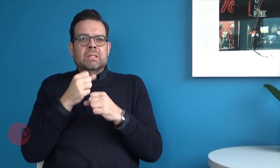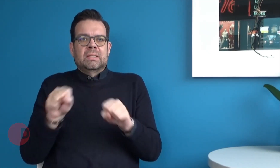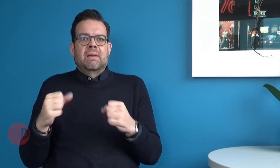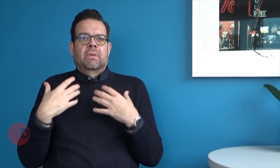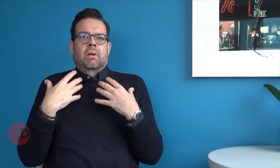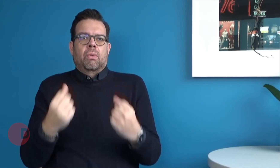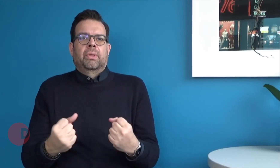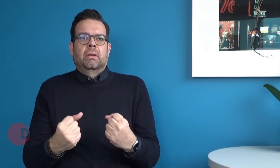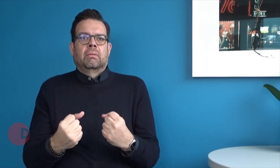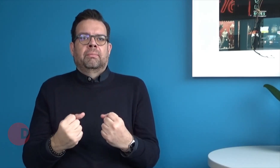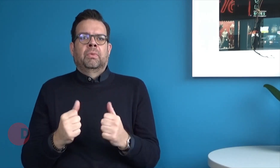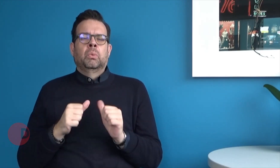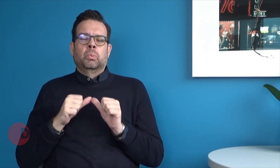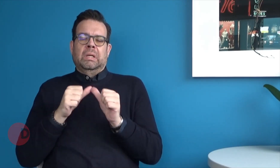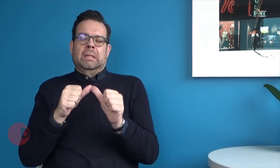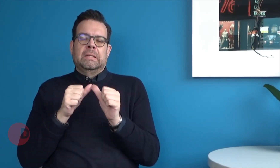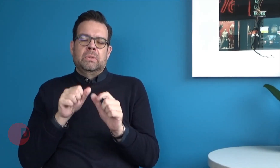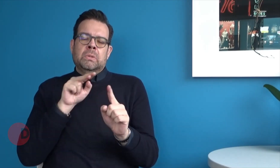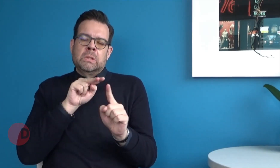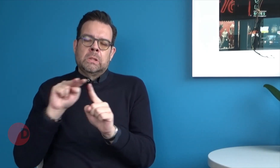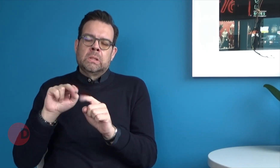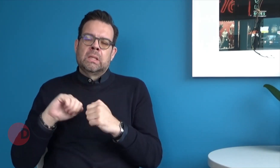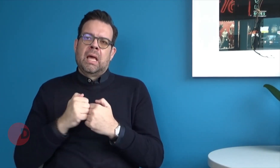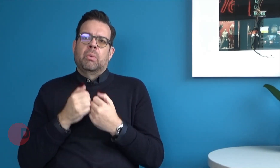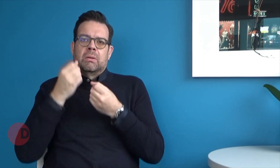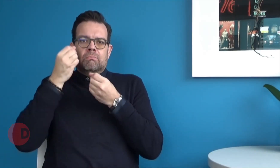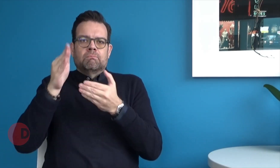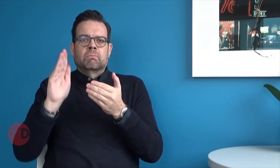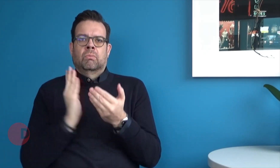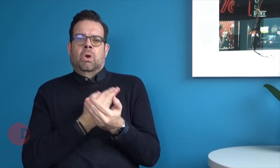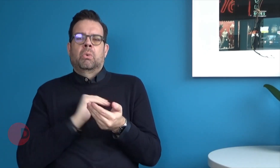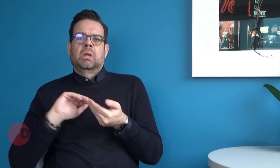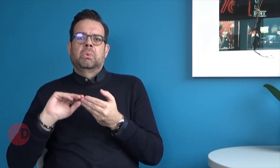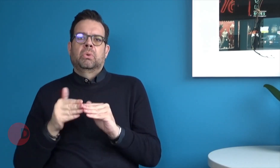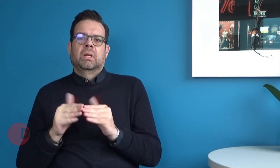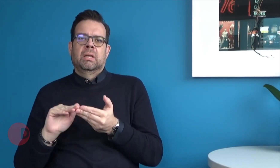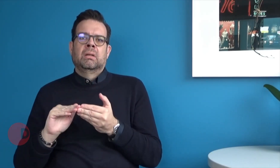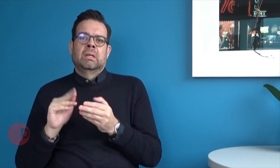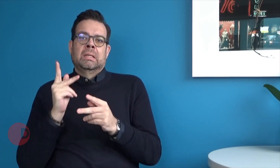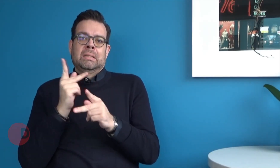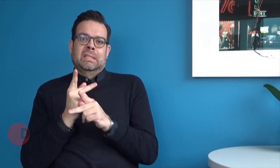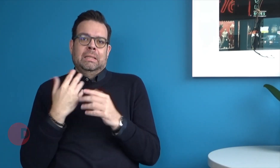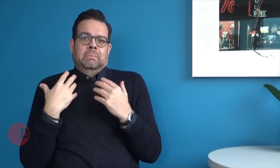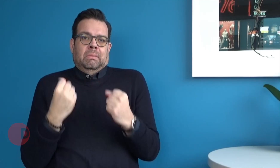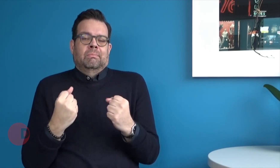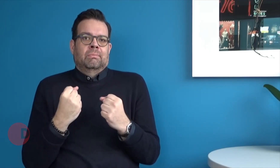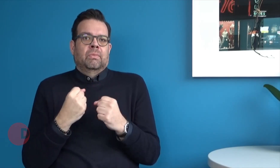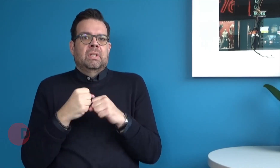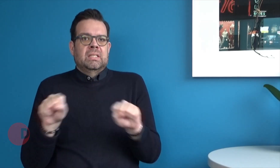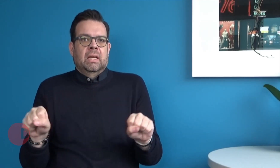communities of the various information from the government to keep us safe and healthy.